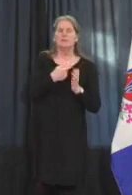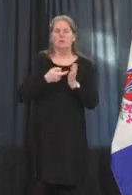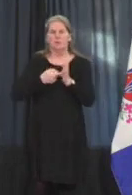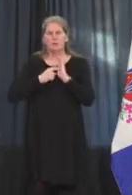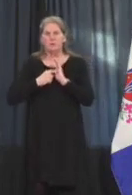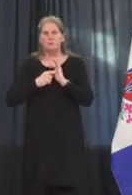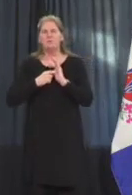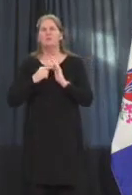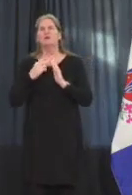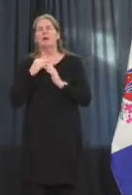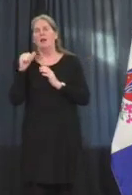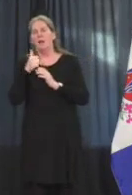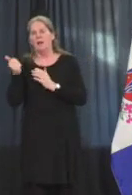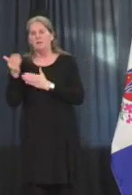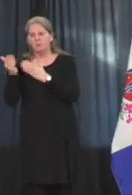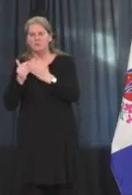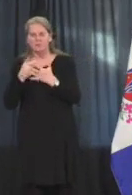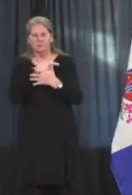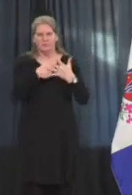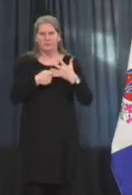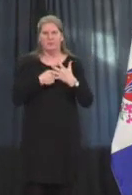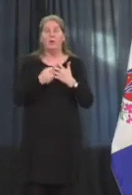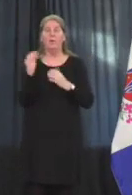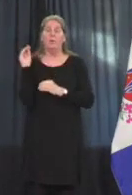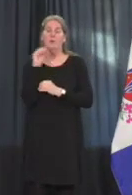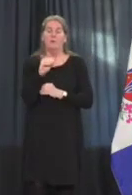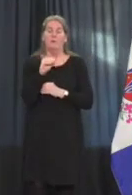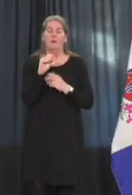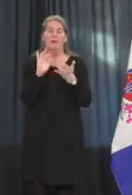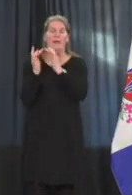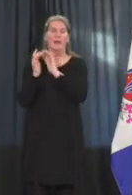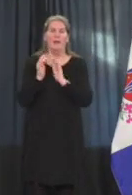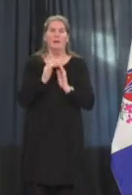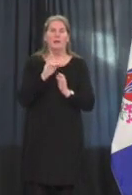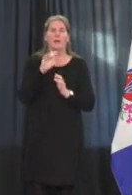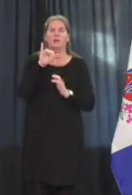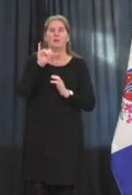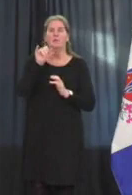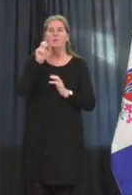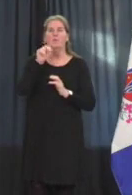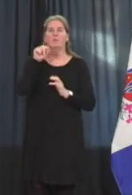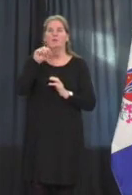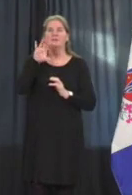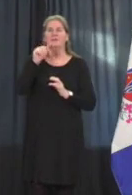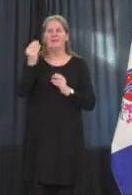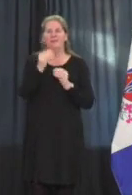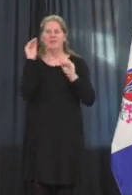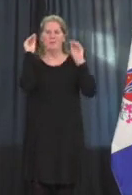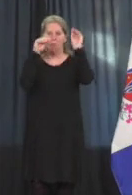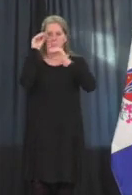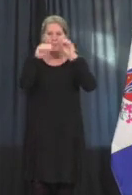TO COVID-19 ONTO YUKON.CA. JUST ALWAYS ENCOURAGE ALL YUKONERS THAT WE'LL PUT ALL THE